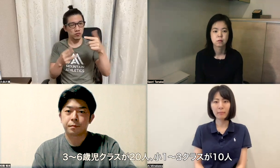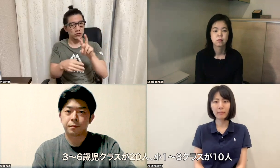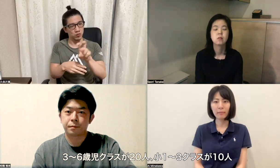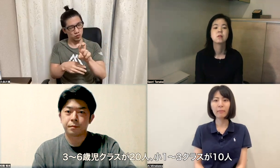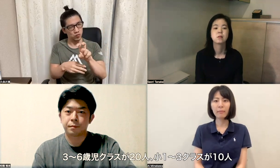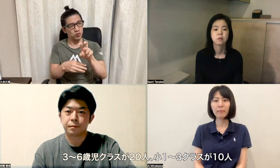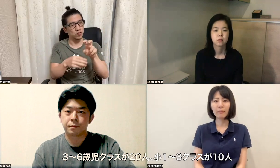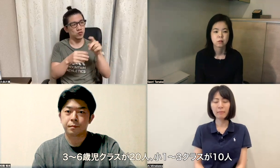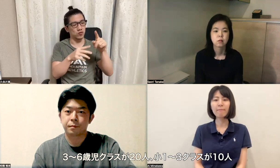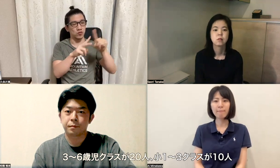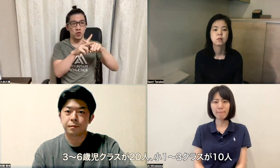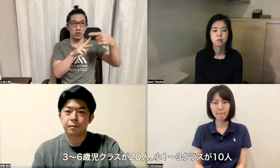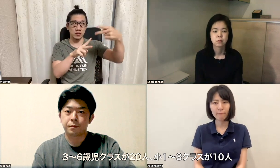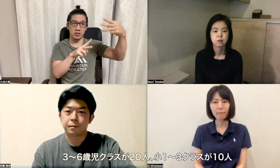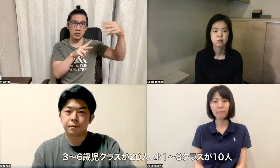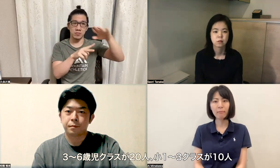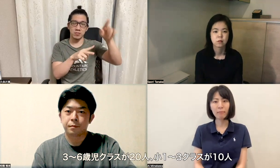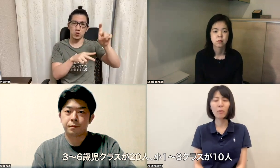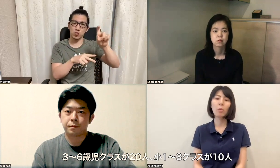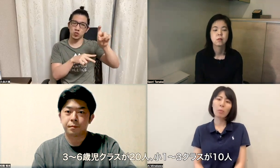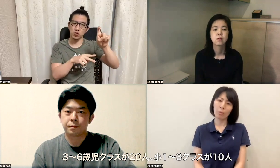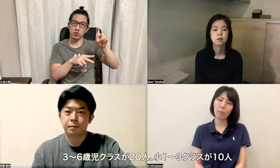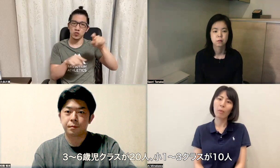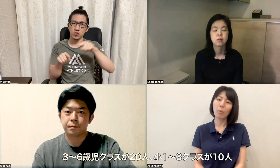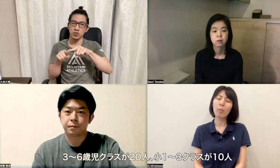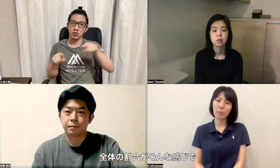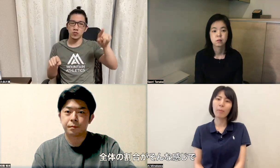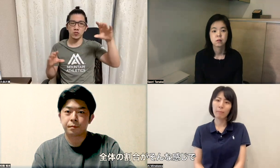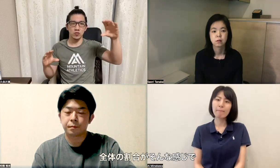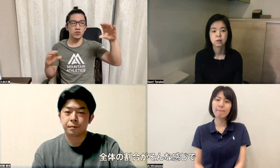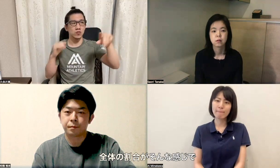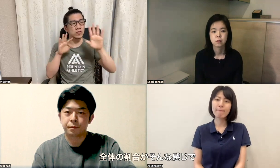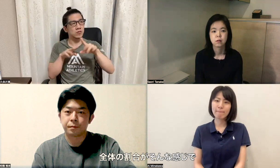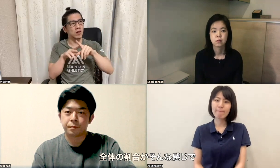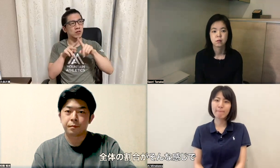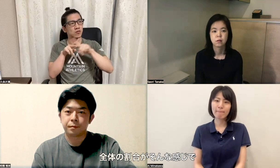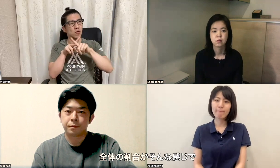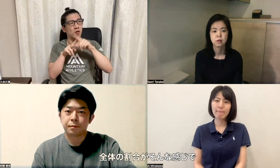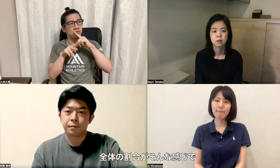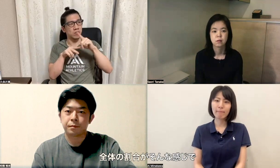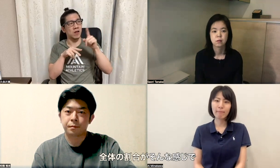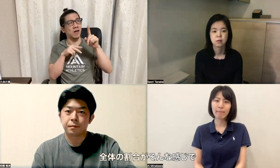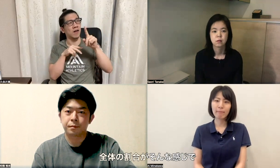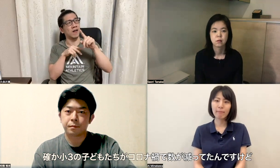That's the overall percentage